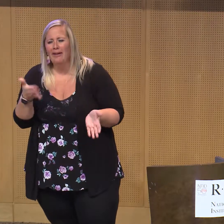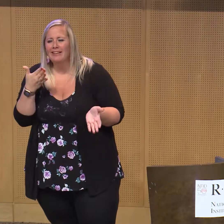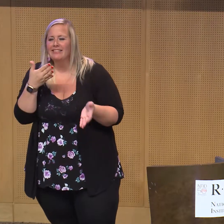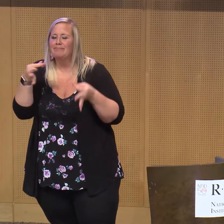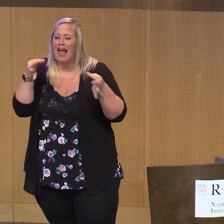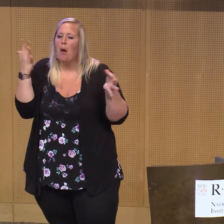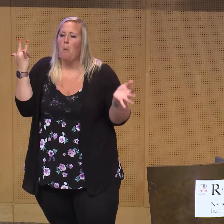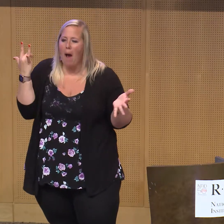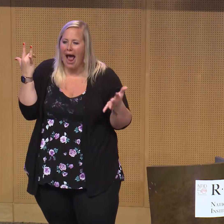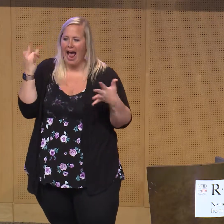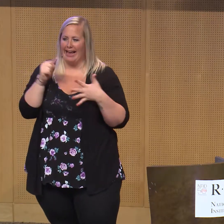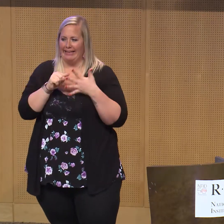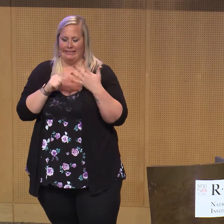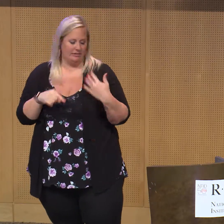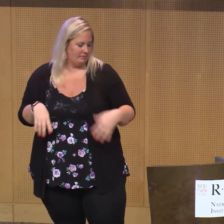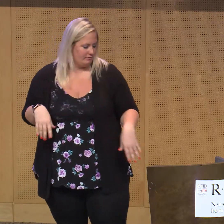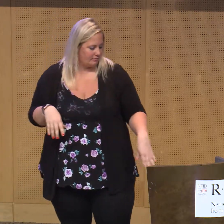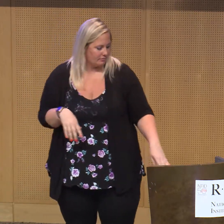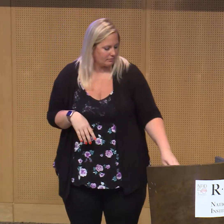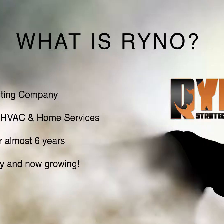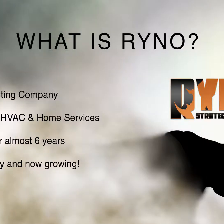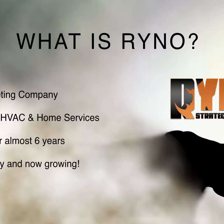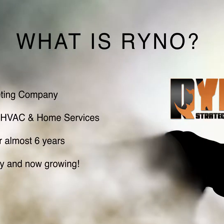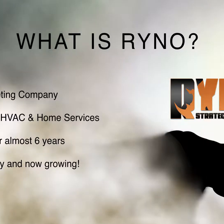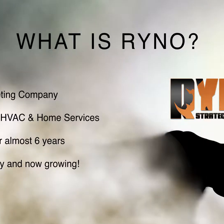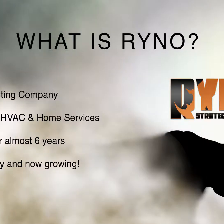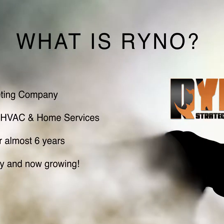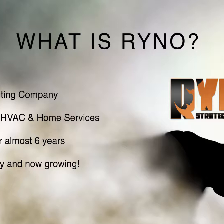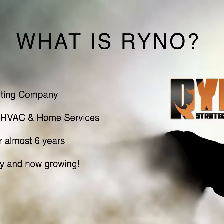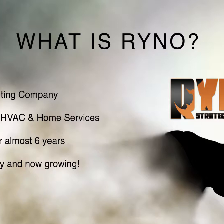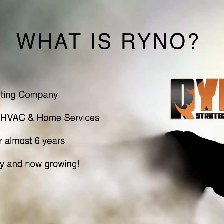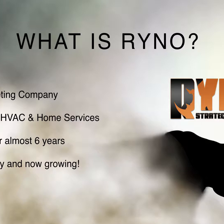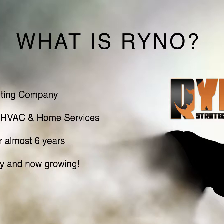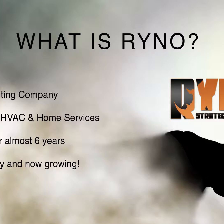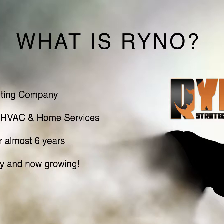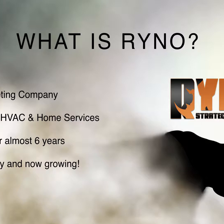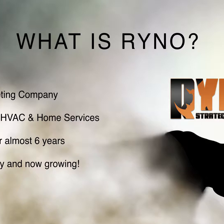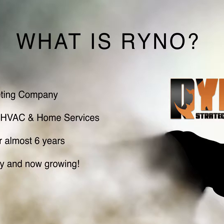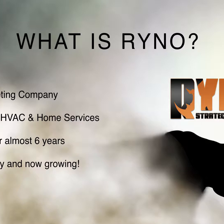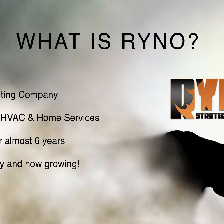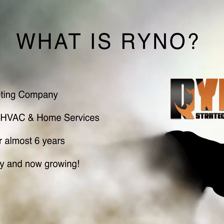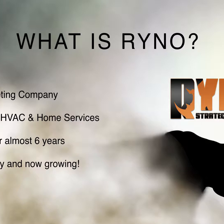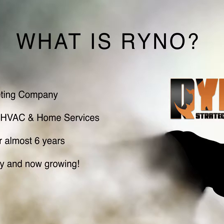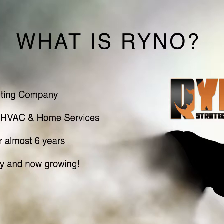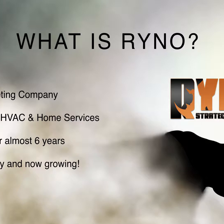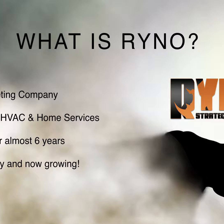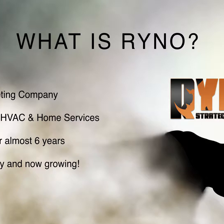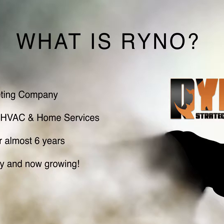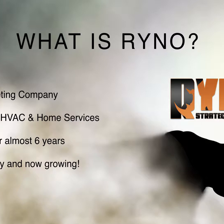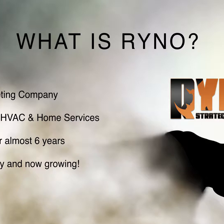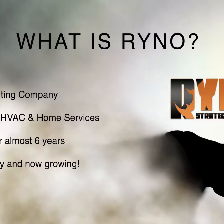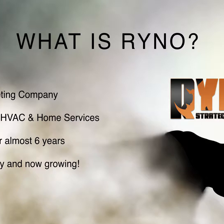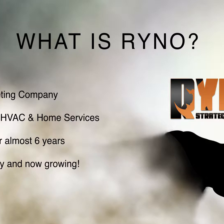and you're not just saying, you know, "I think I need 10 grand more for the salary," without any justification.